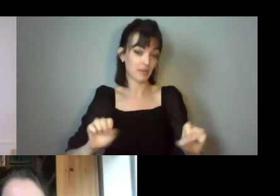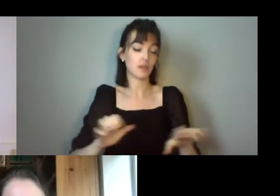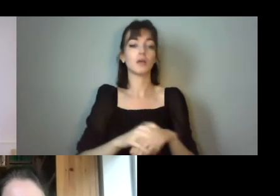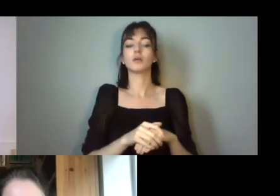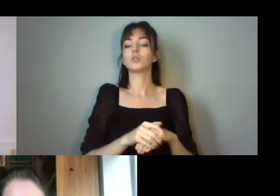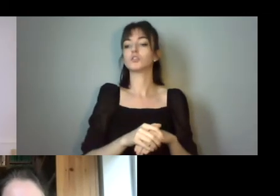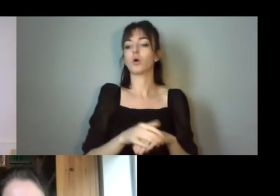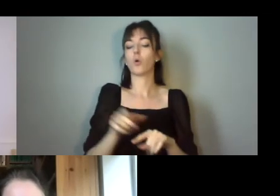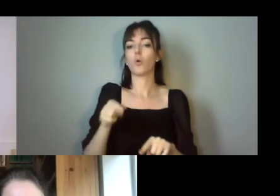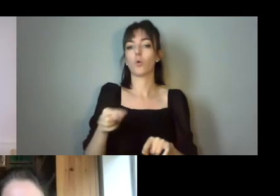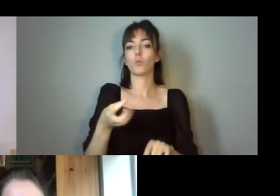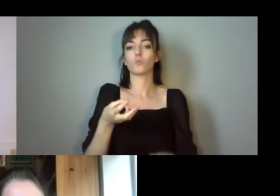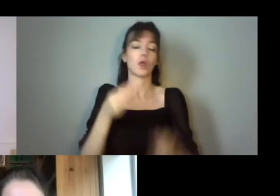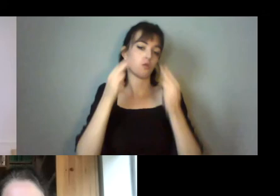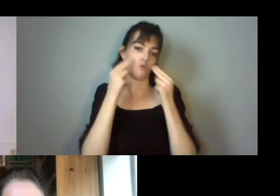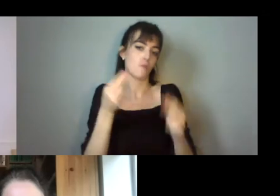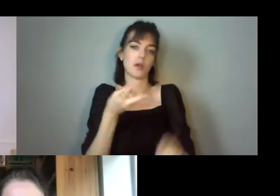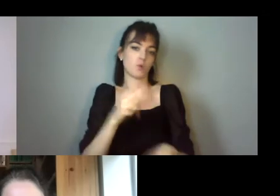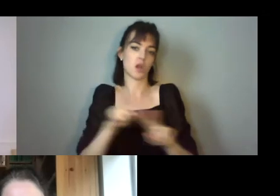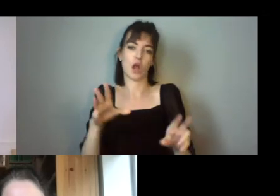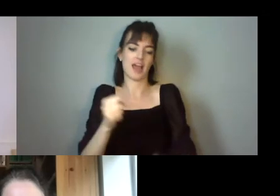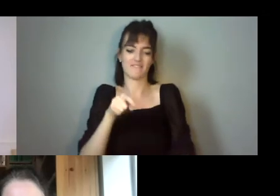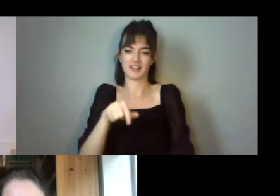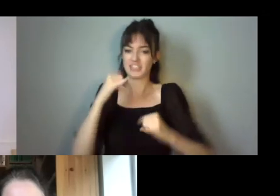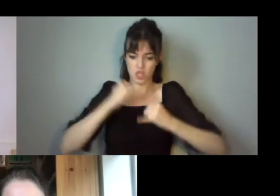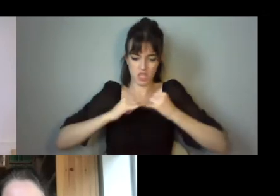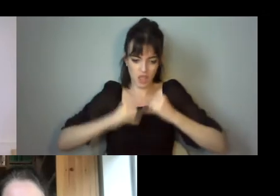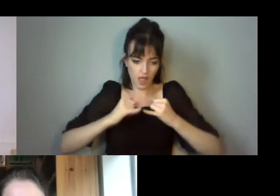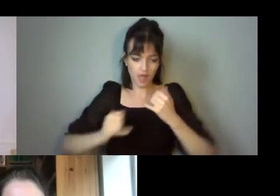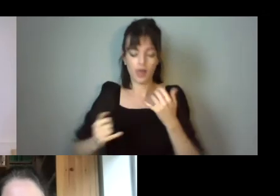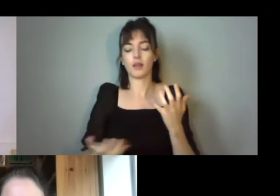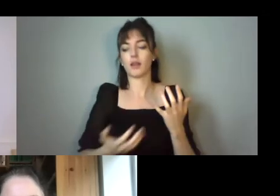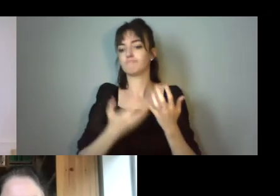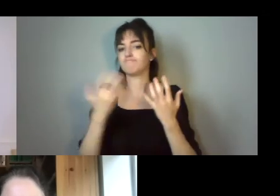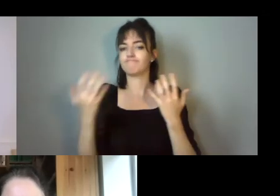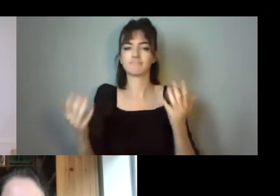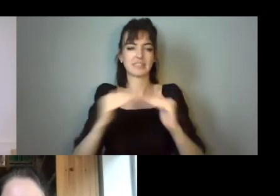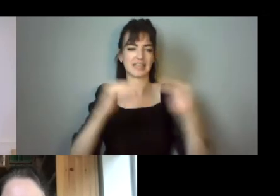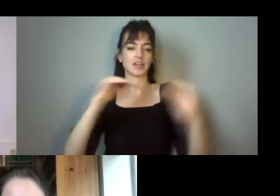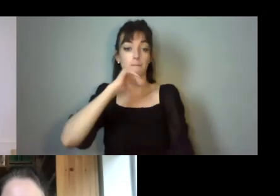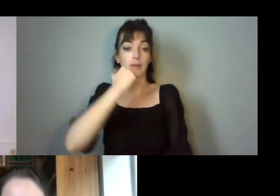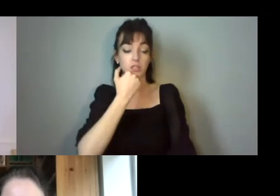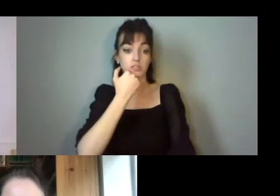that normally very in detail standard because in that case, you will have to go to courts,